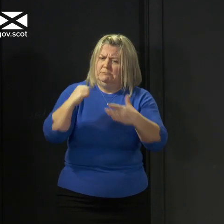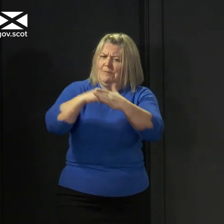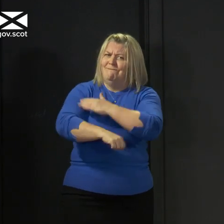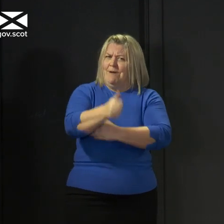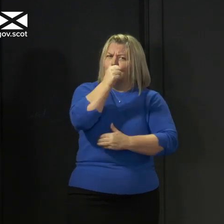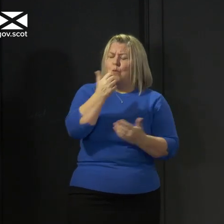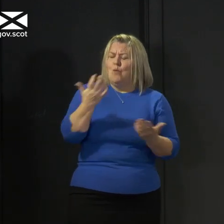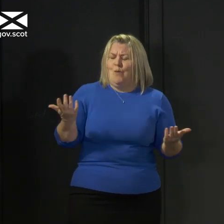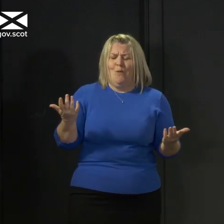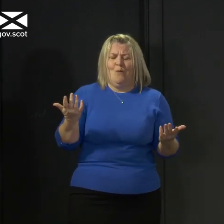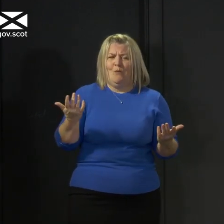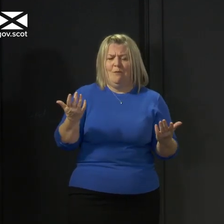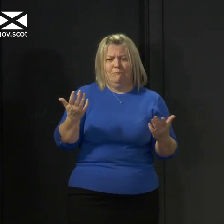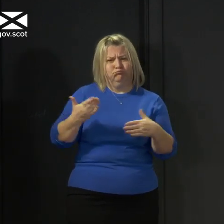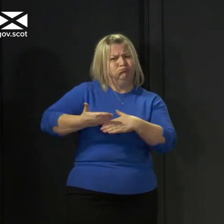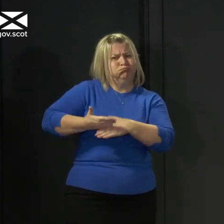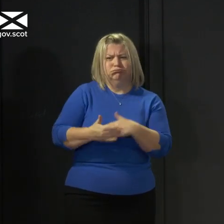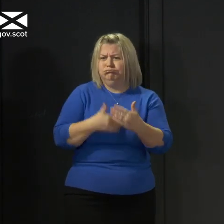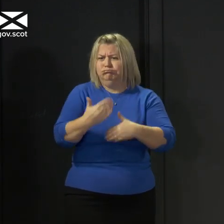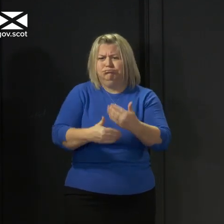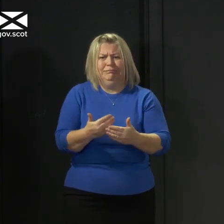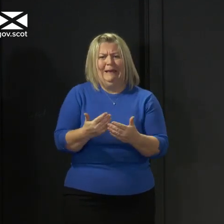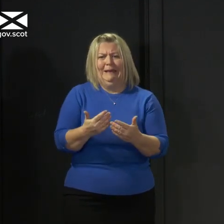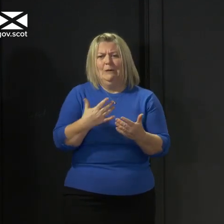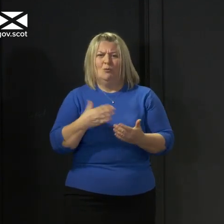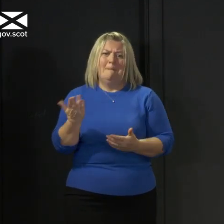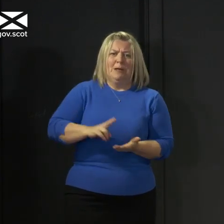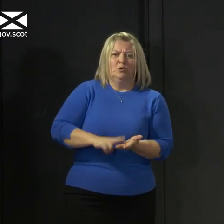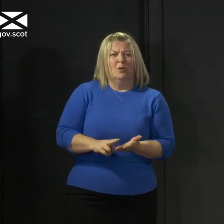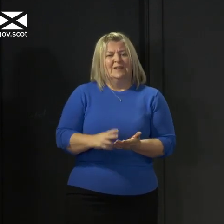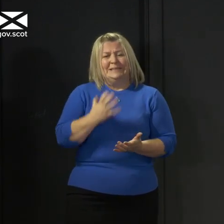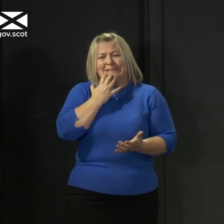days and the weeks go by but they are essential and most importantly of all